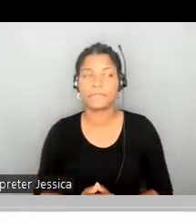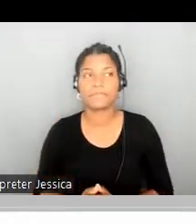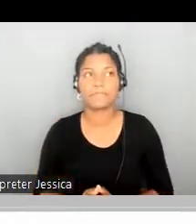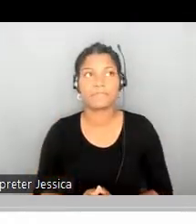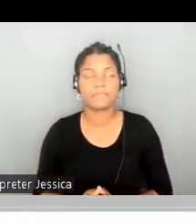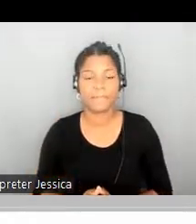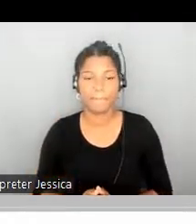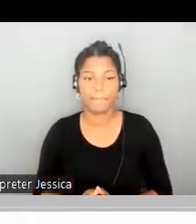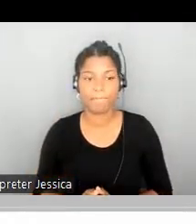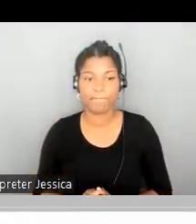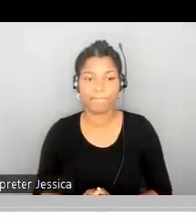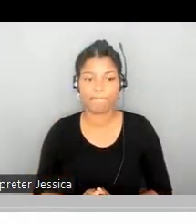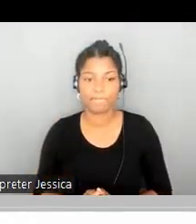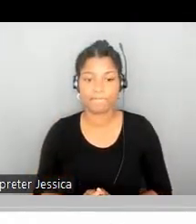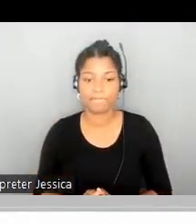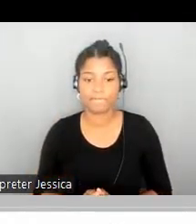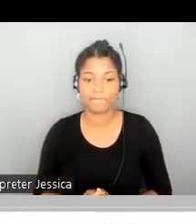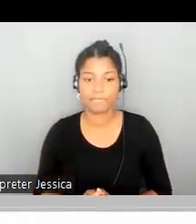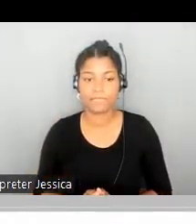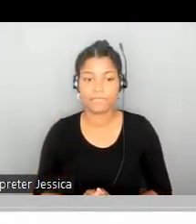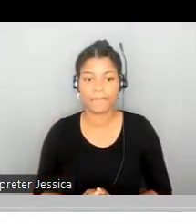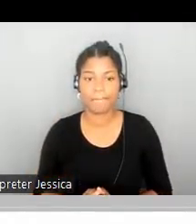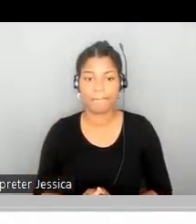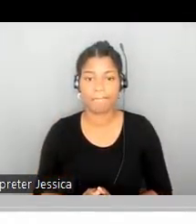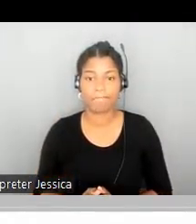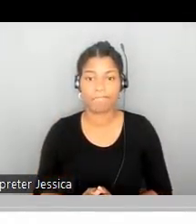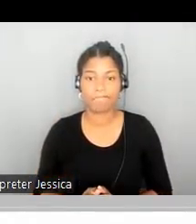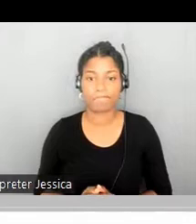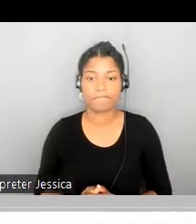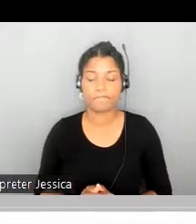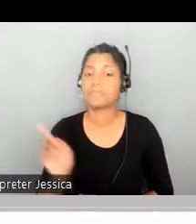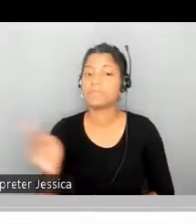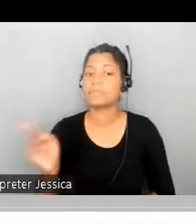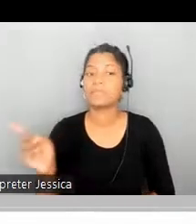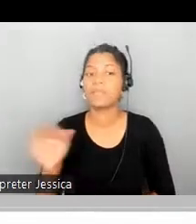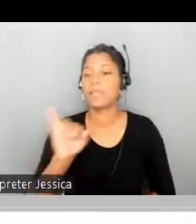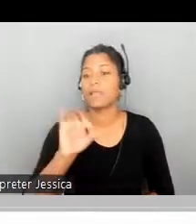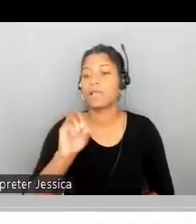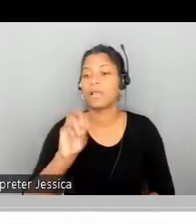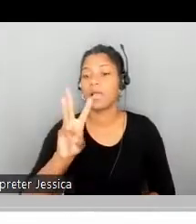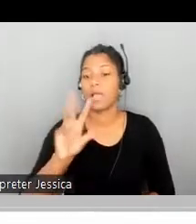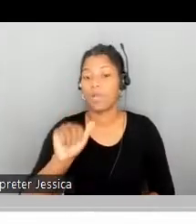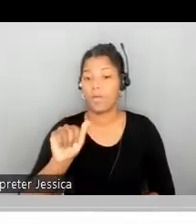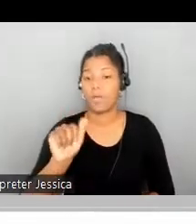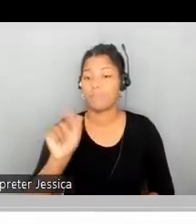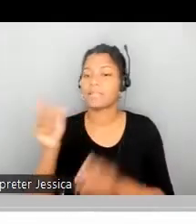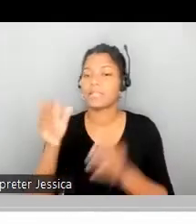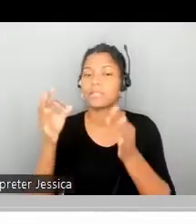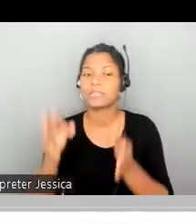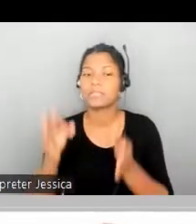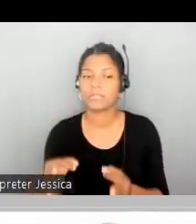So at a neighboring state, Iowa, they decided to replicate part of the Minnesota Return